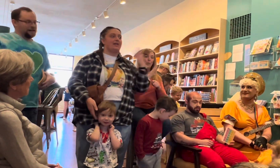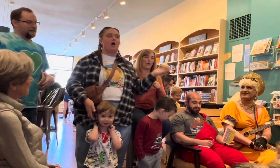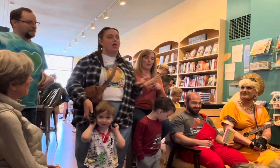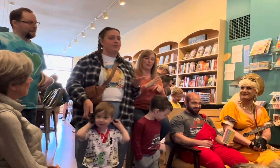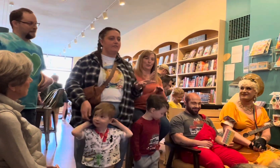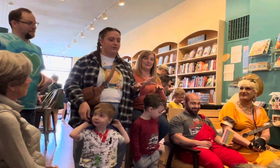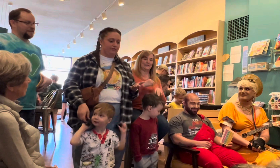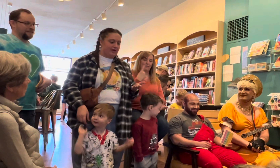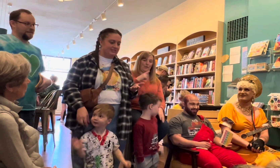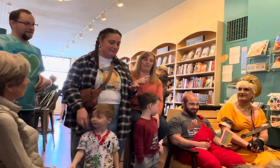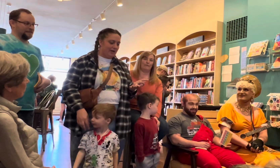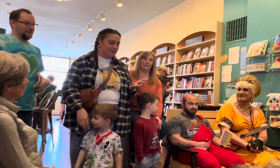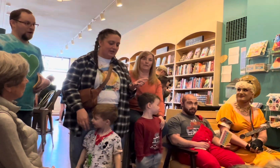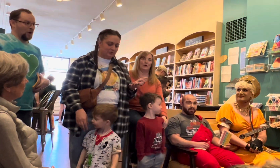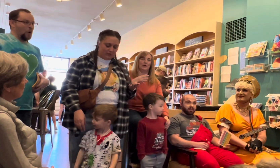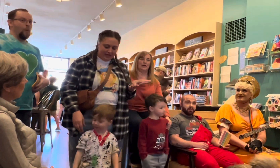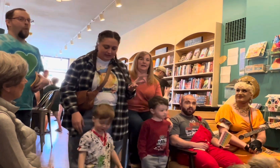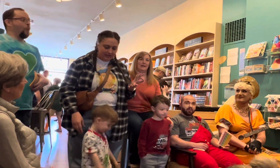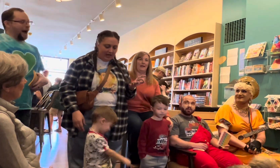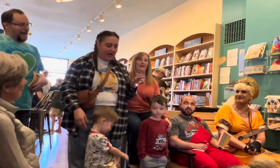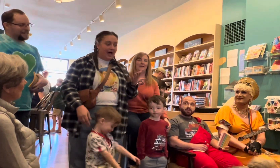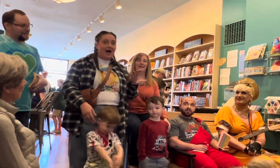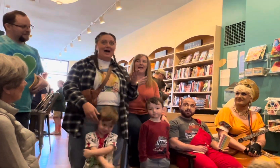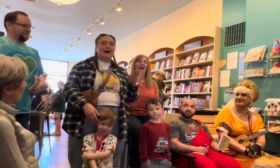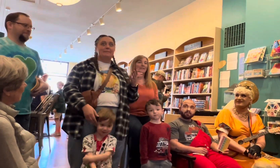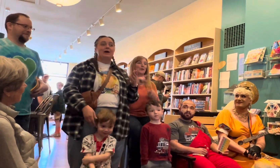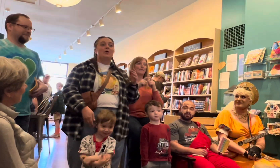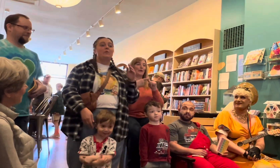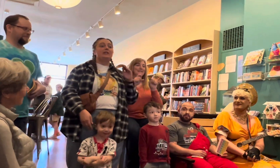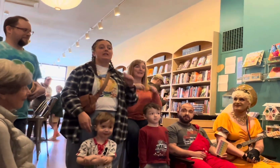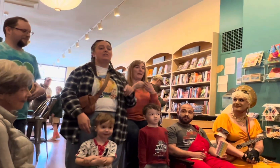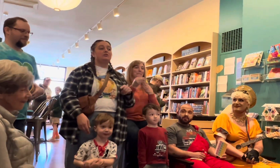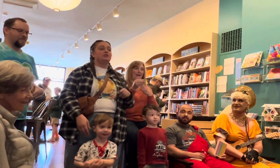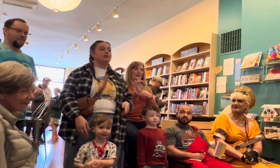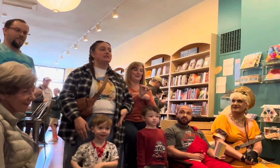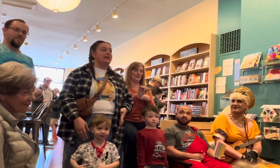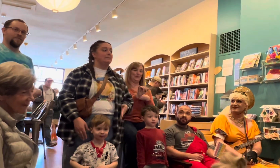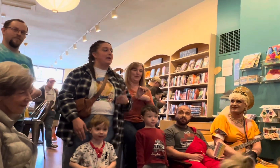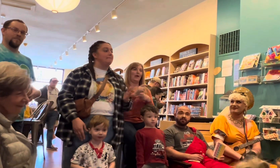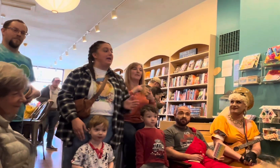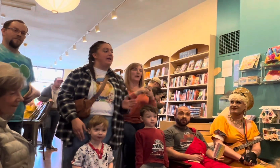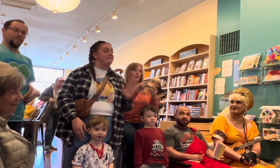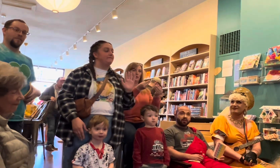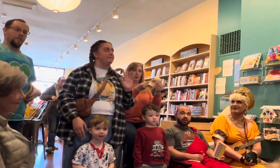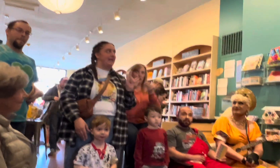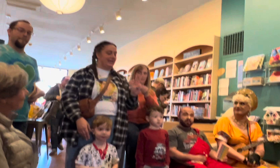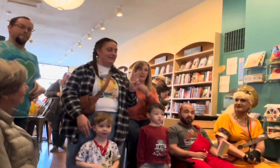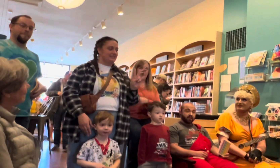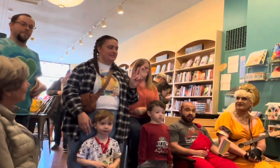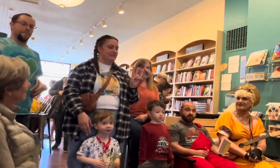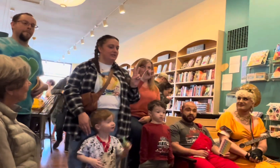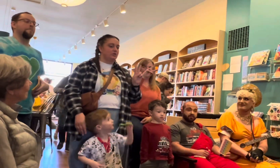then all of your friends can buy one as well! AARON: WHAT?! MAKENA: We need those turned in by May 2nd so